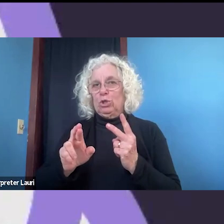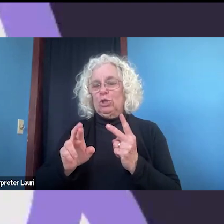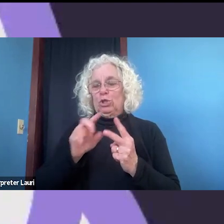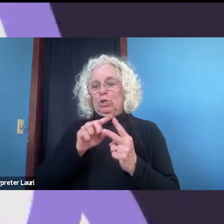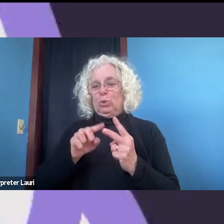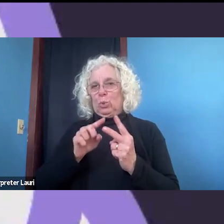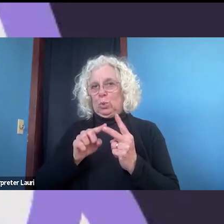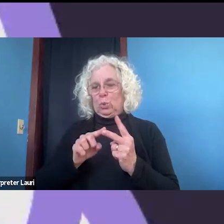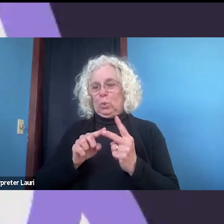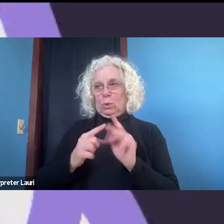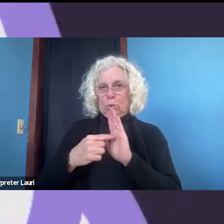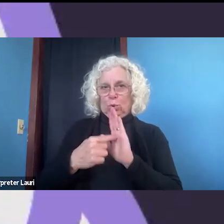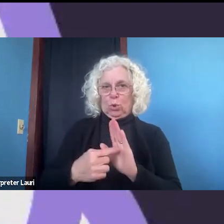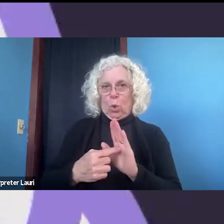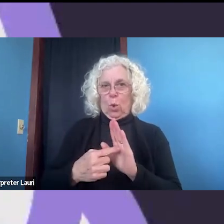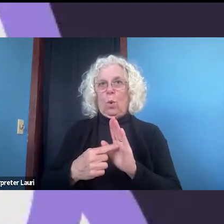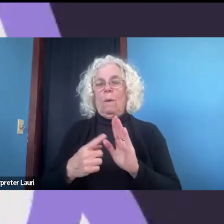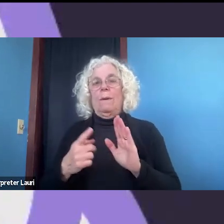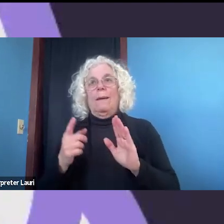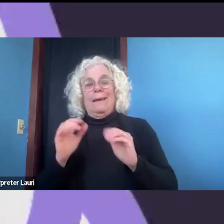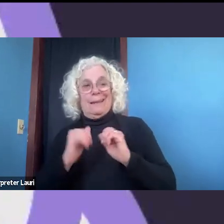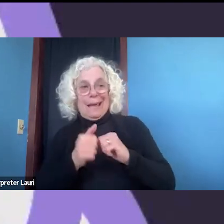ways of how these tools can be used in hyperlocal settings.